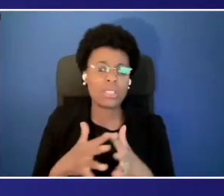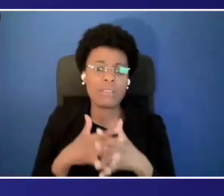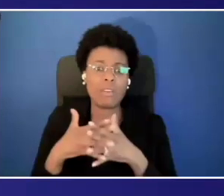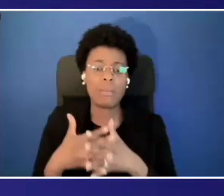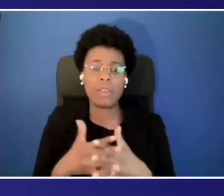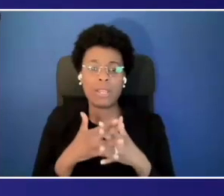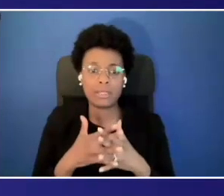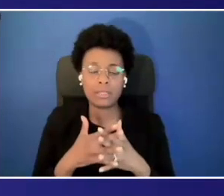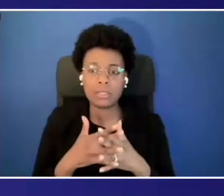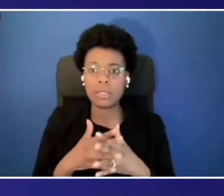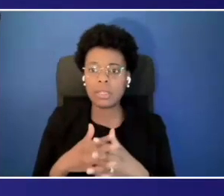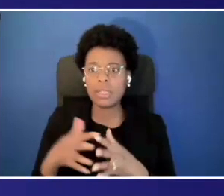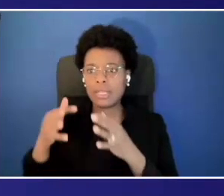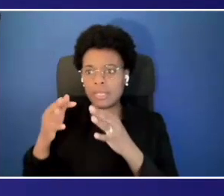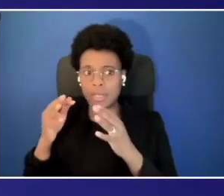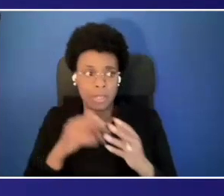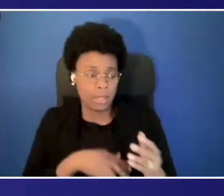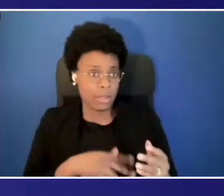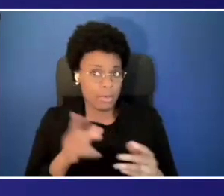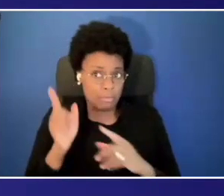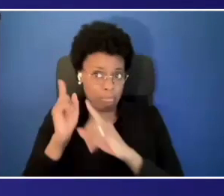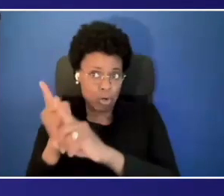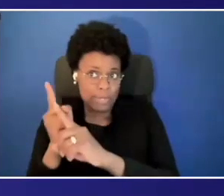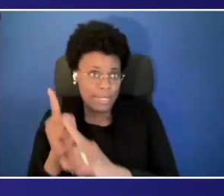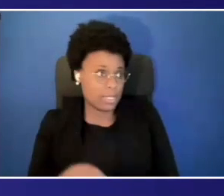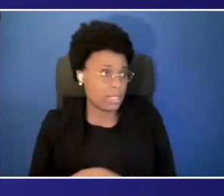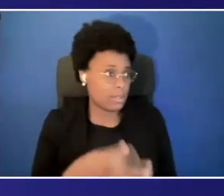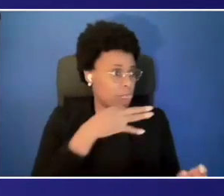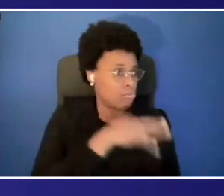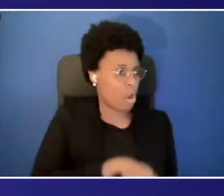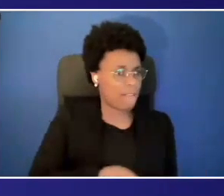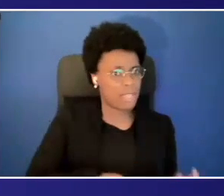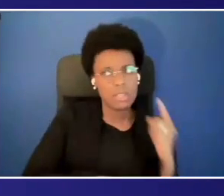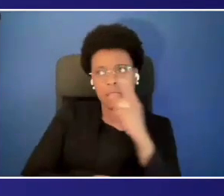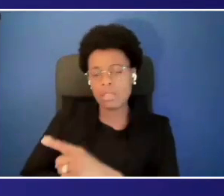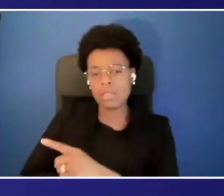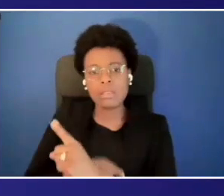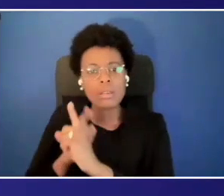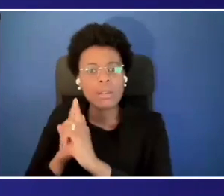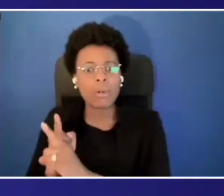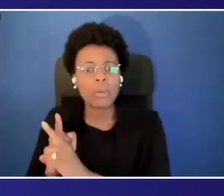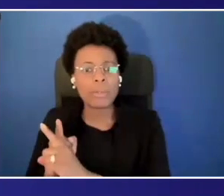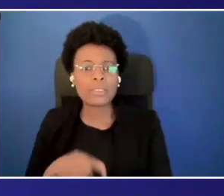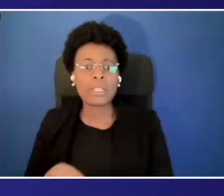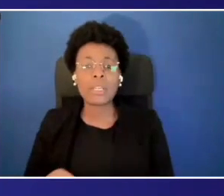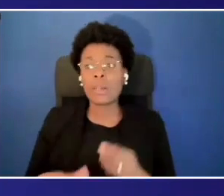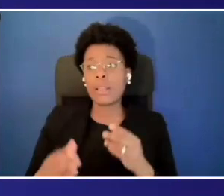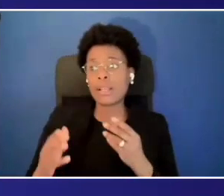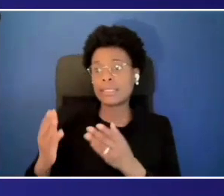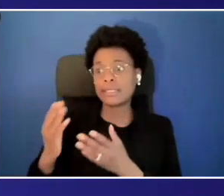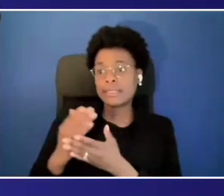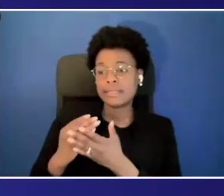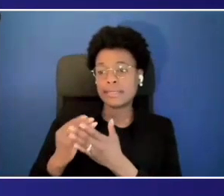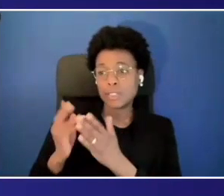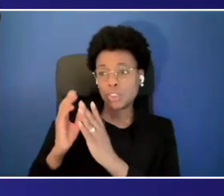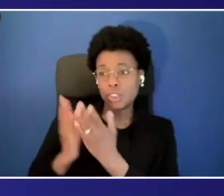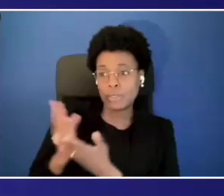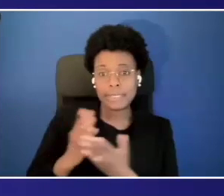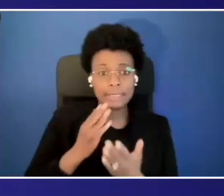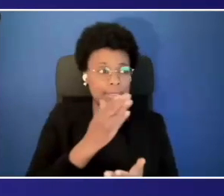And service over salary. To date, I've made a hundred 13 qualifying payments toward the public student loan forgiveness.